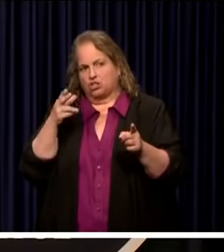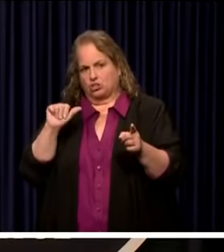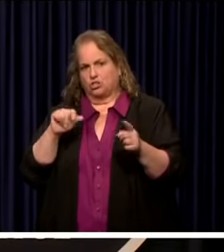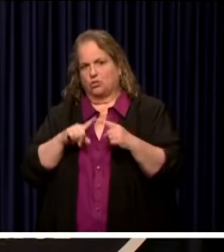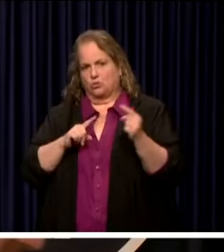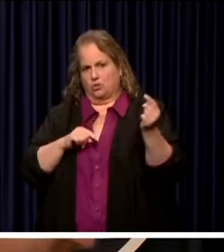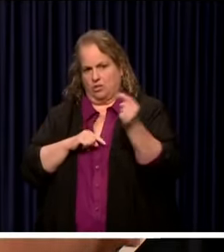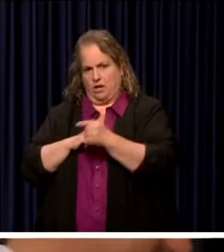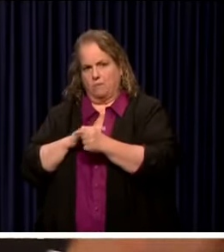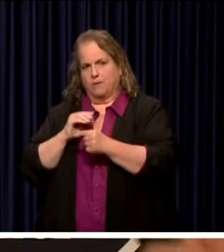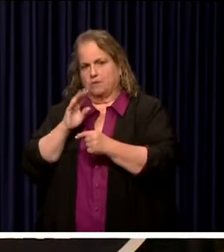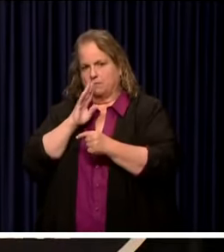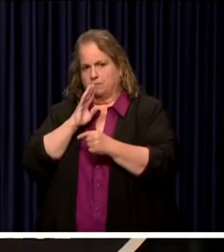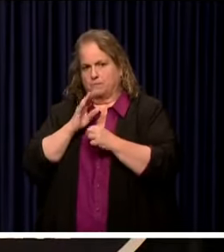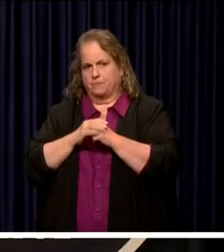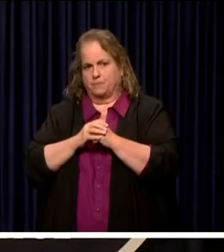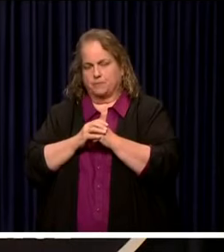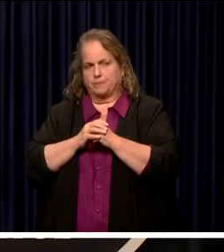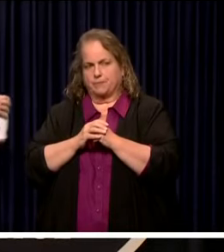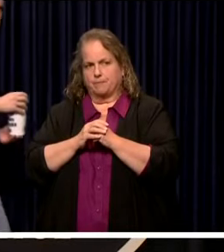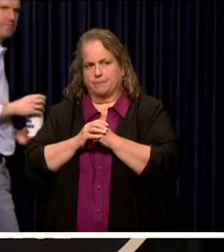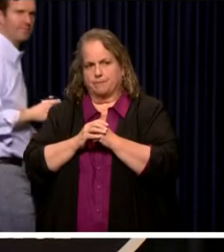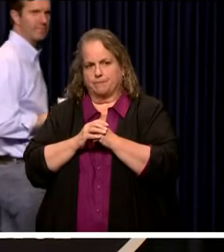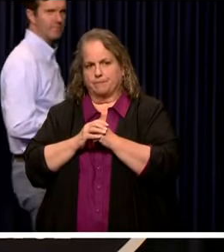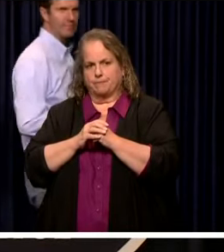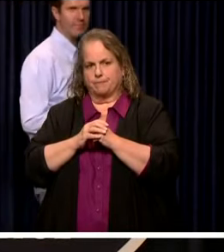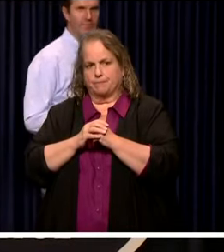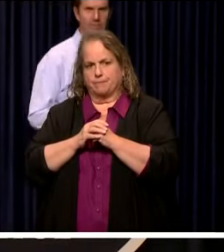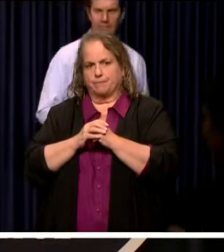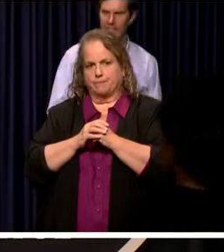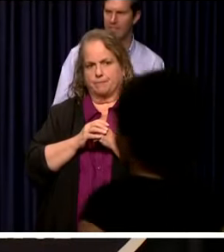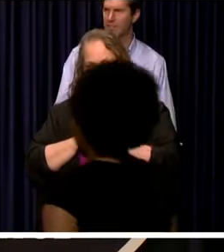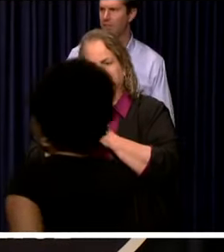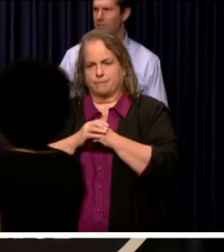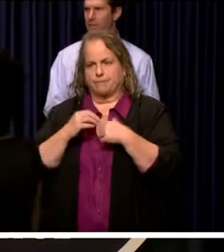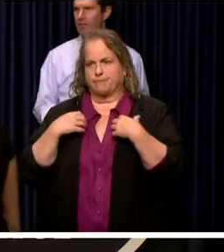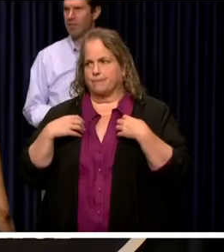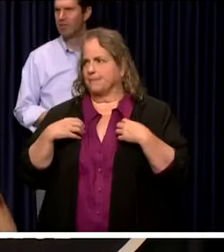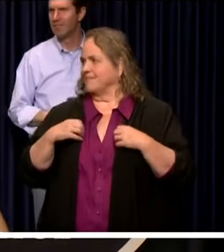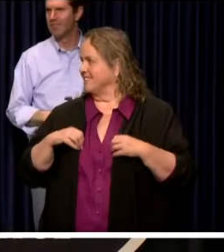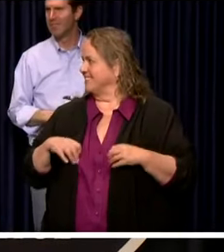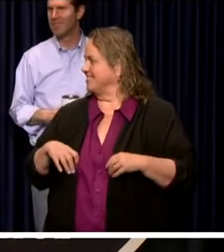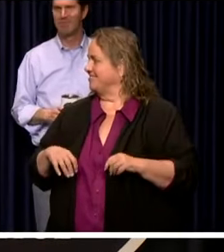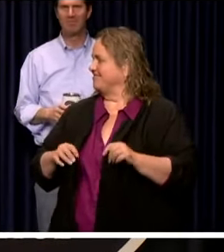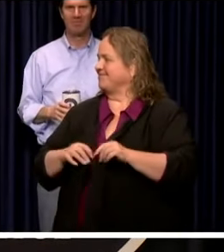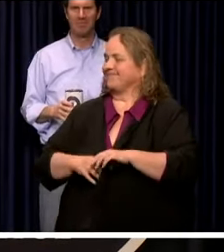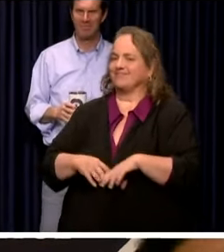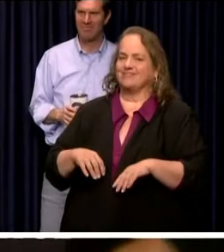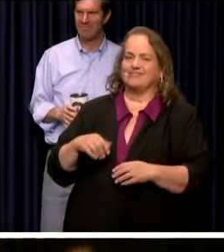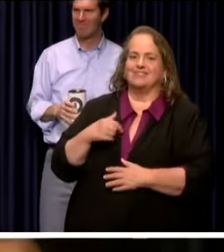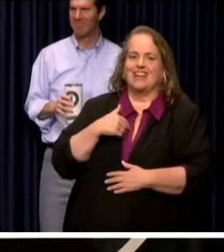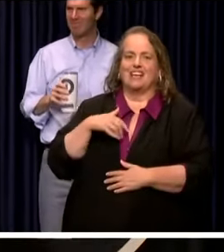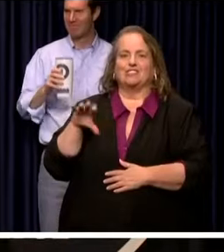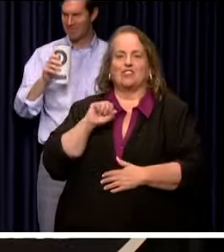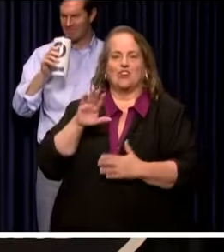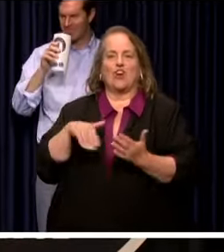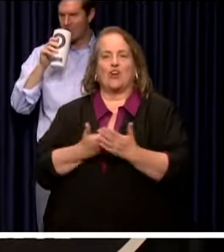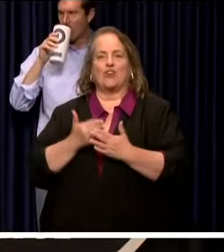FOR PEOPLE WITH CHRONIC DISEASE, ELDERLY, IMMUNOCOMPROMISED. HOW ARE YOU GOING TO REPORT YOUR POSITIVES?